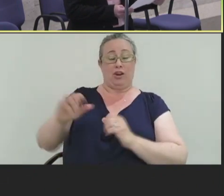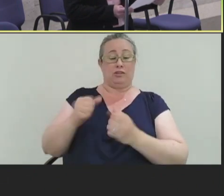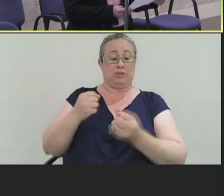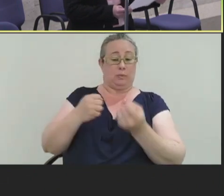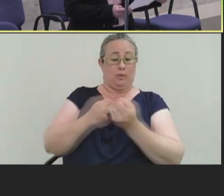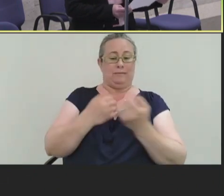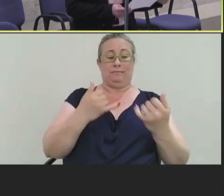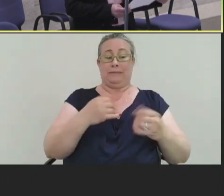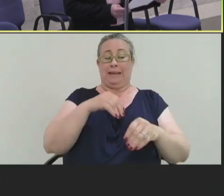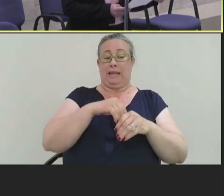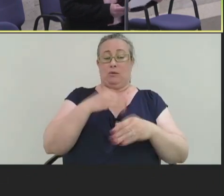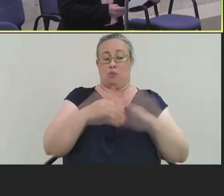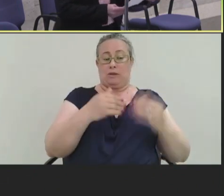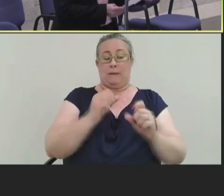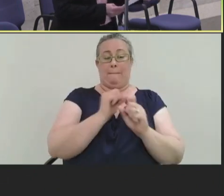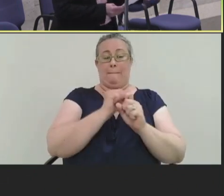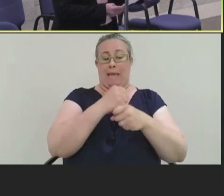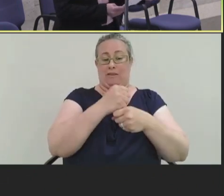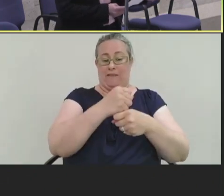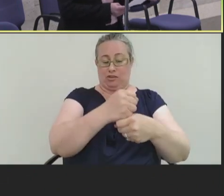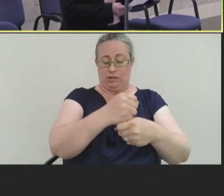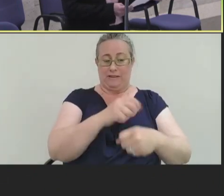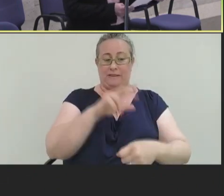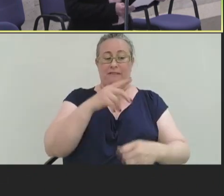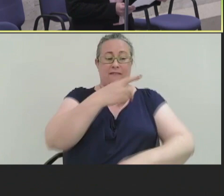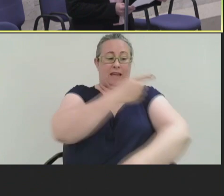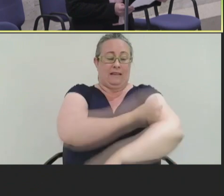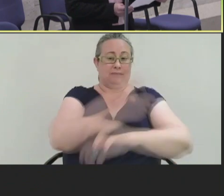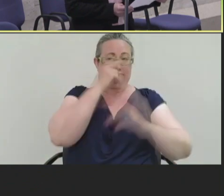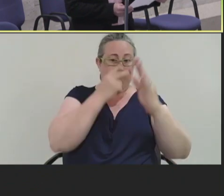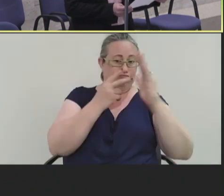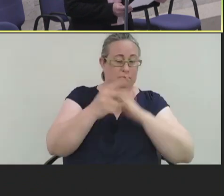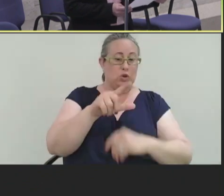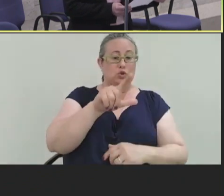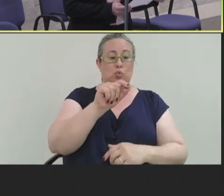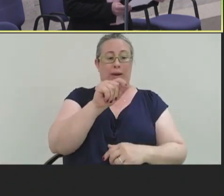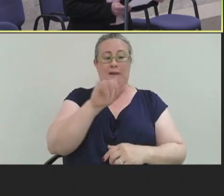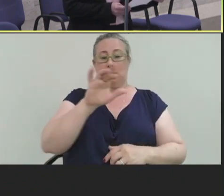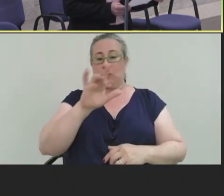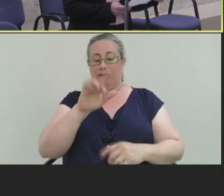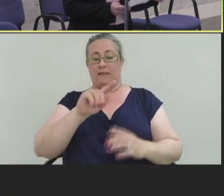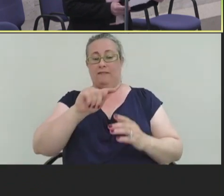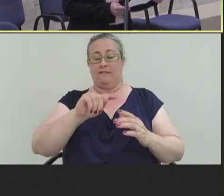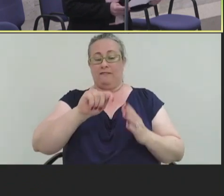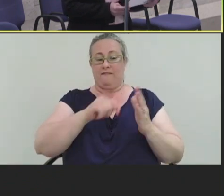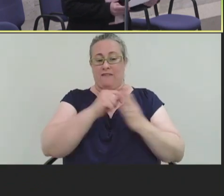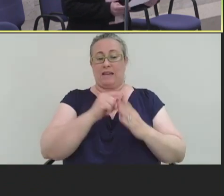process of manufacturing the vaccine and anticipate a 2025 phase one trial launch.